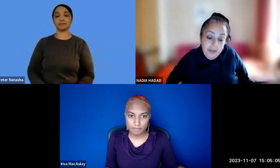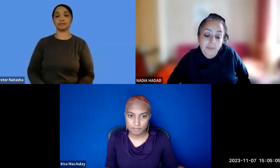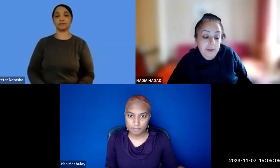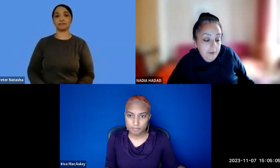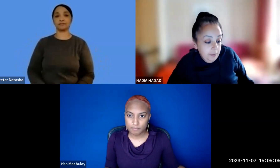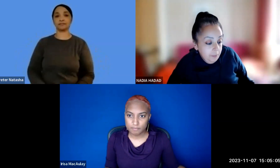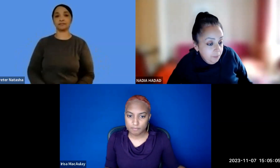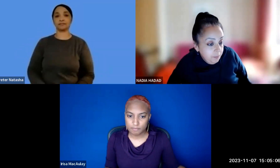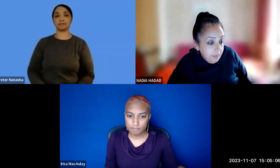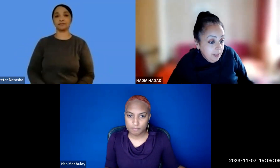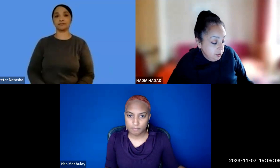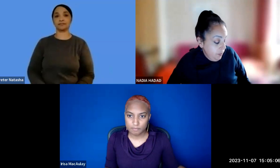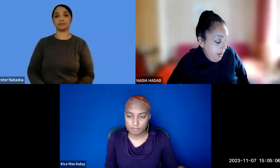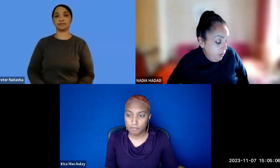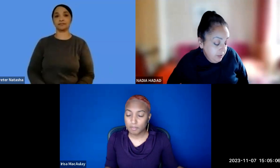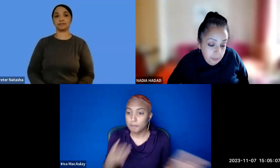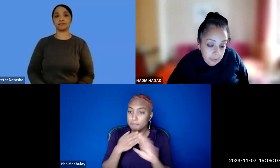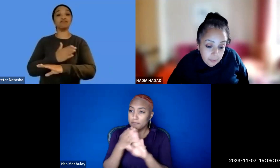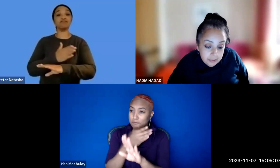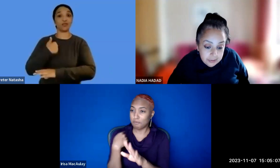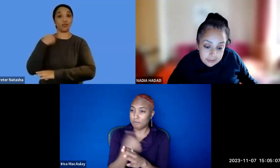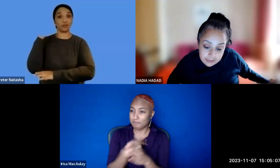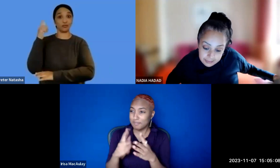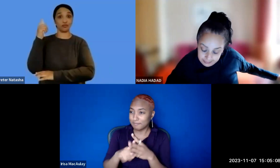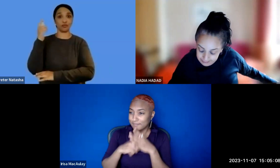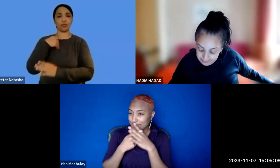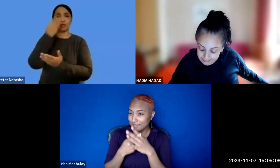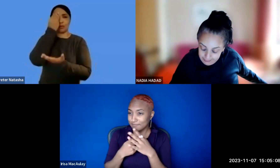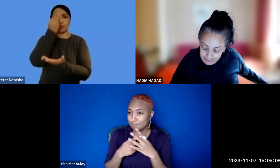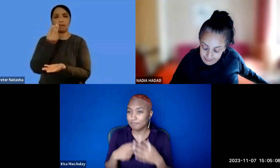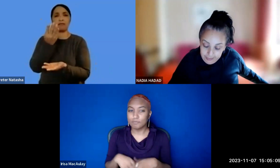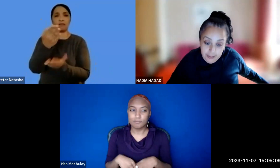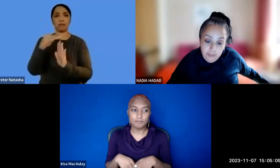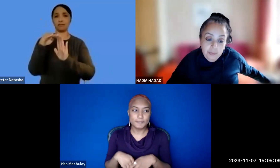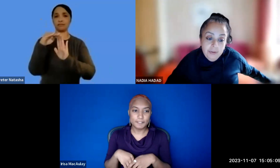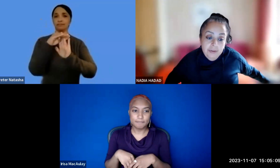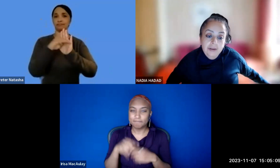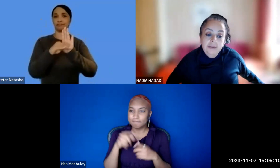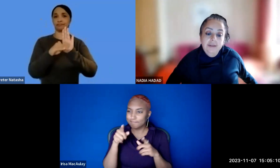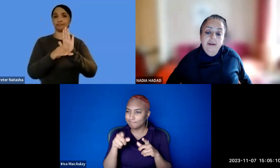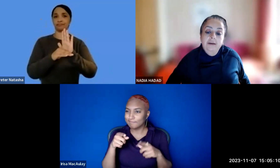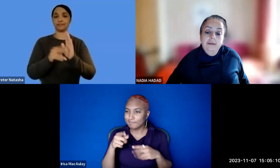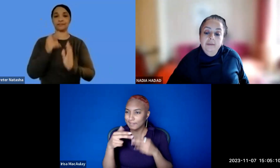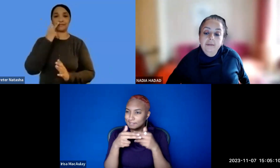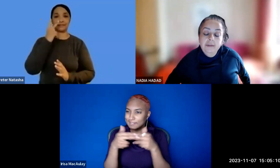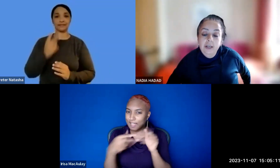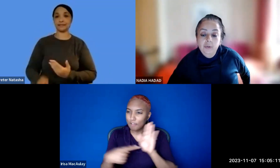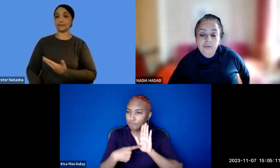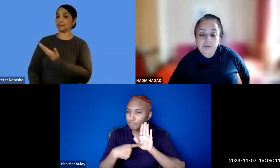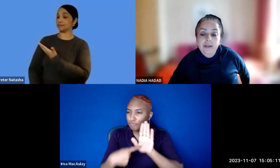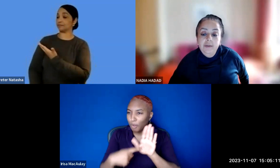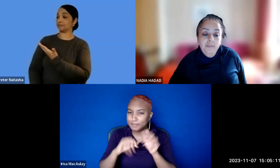I would like to go over some housekeeping rules that we will deal with today.